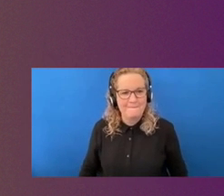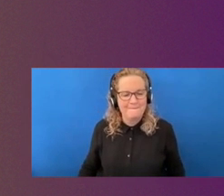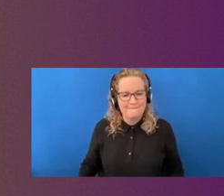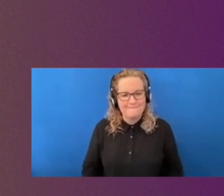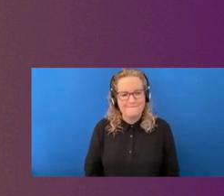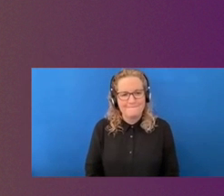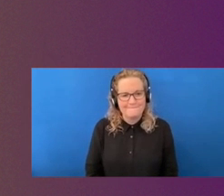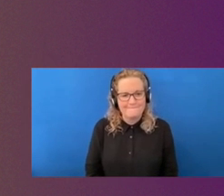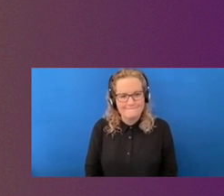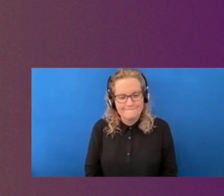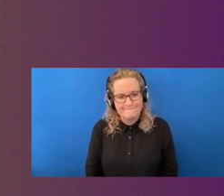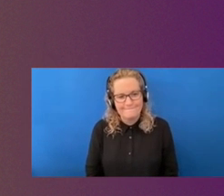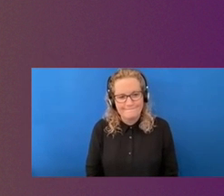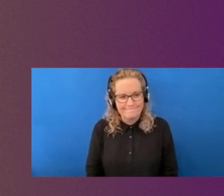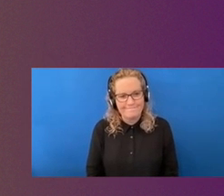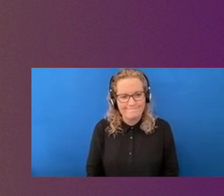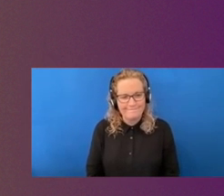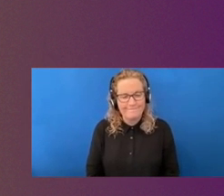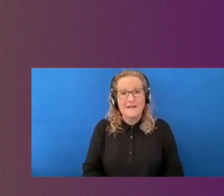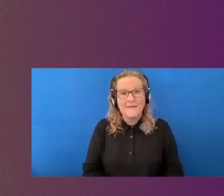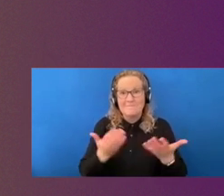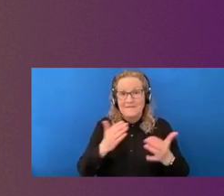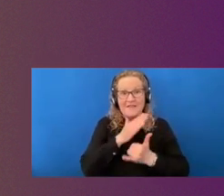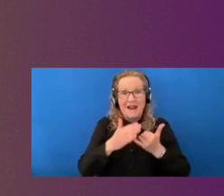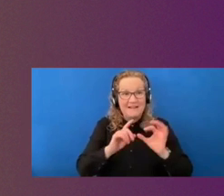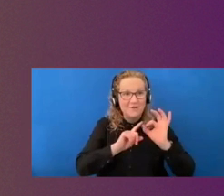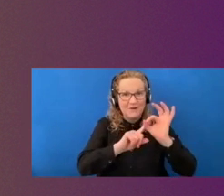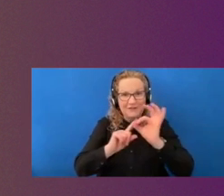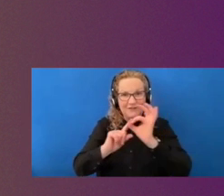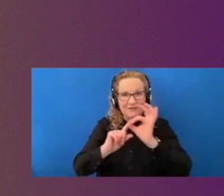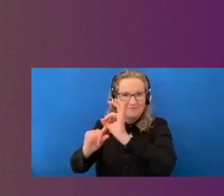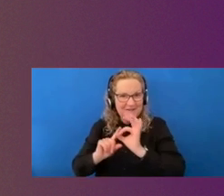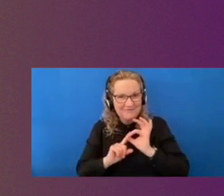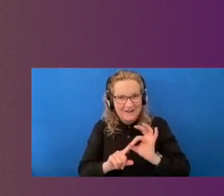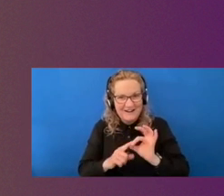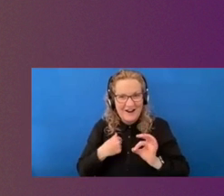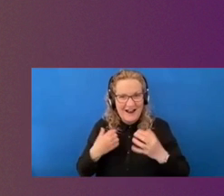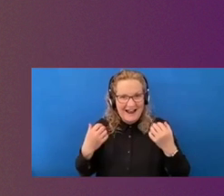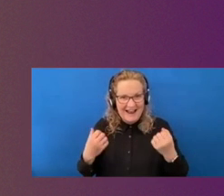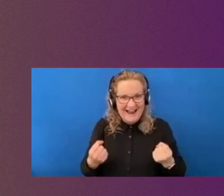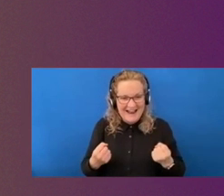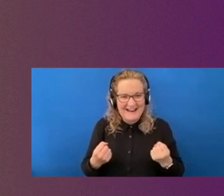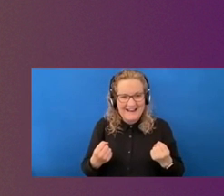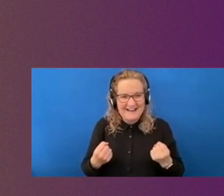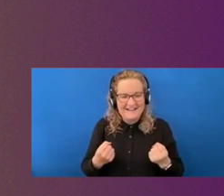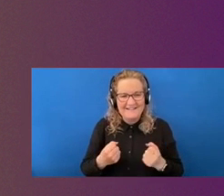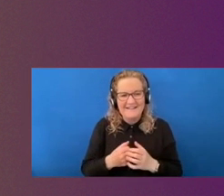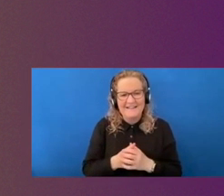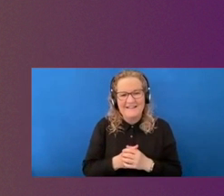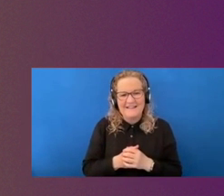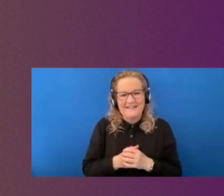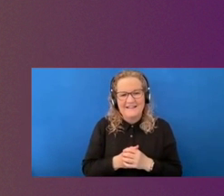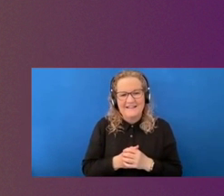um the last question for all of our panelists that I wanted to make sure I asked today is kind of a